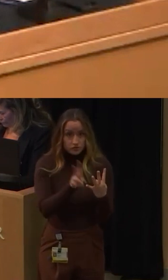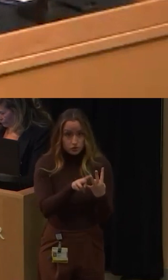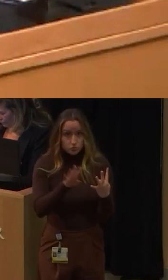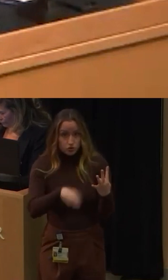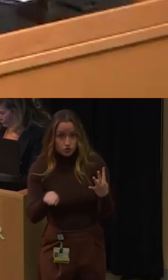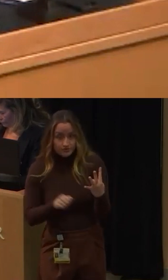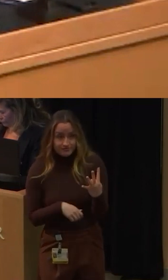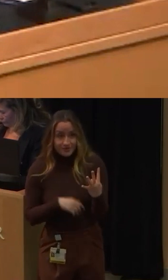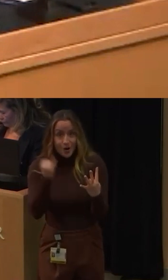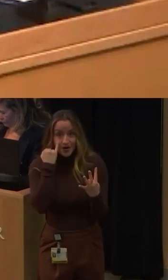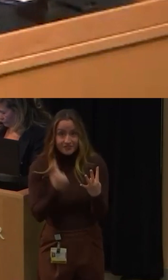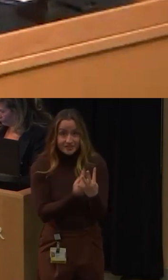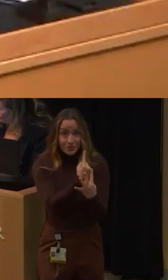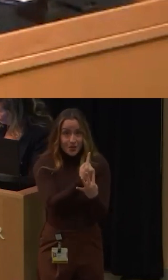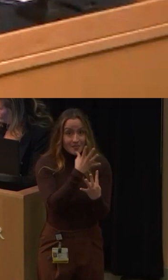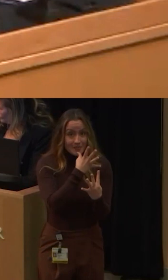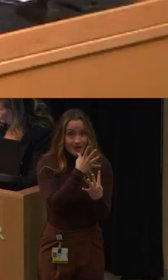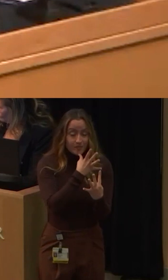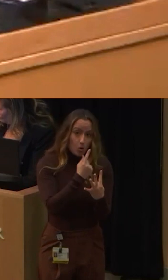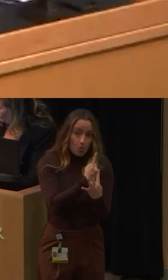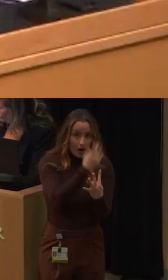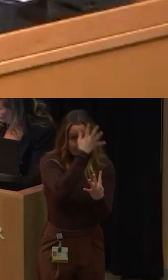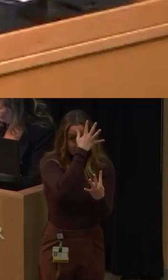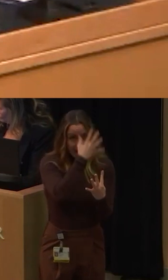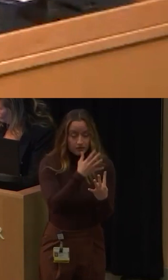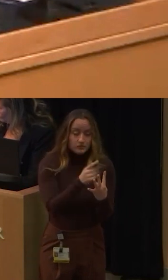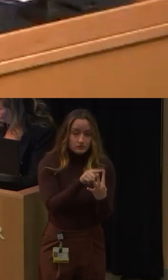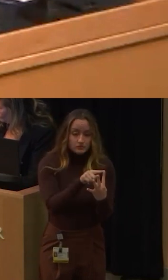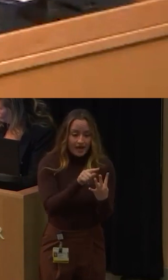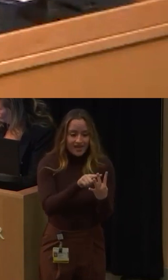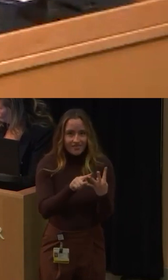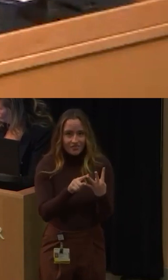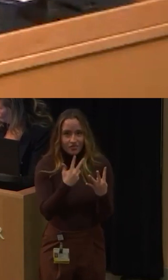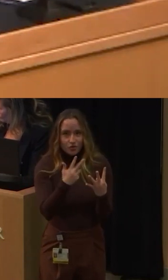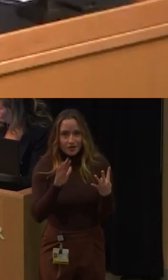or if it's one parent and three children, and the family that has one parent and three children